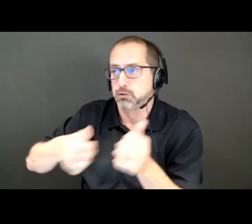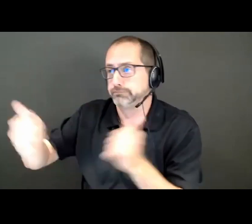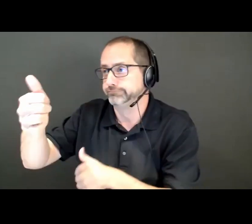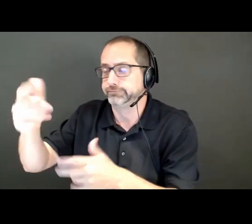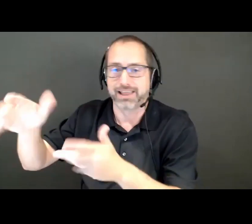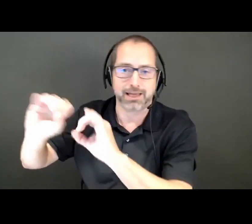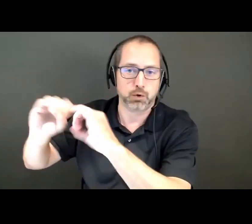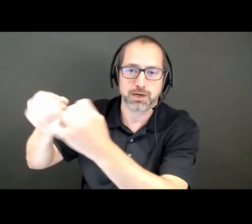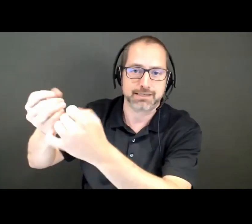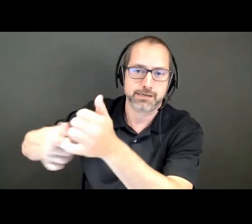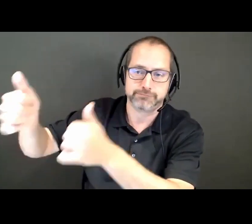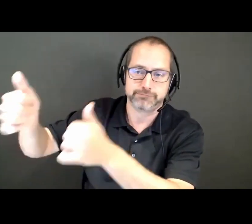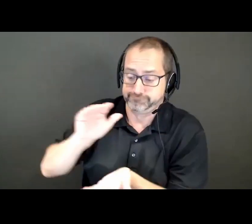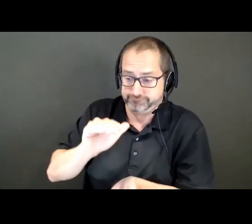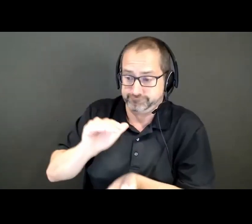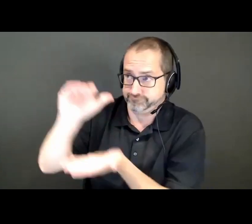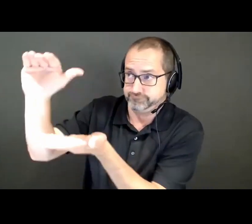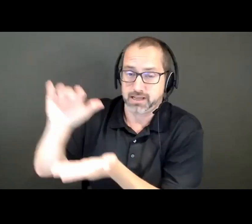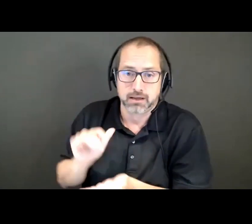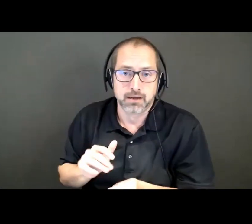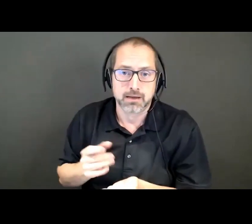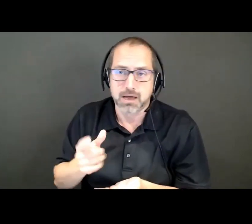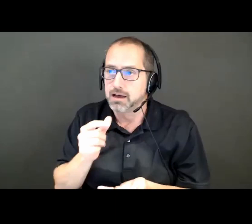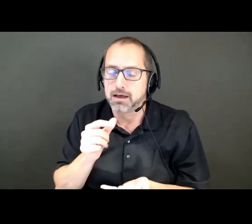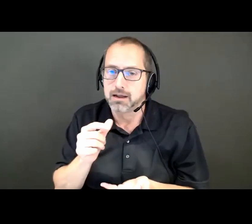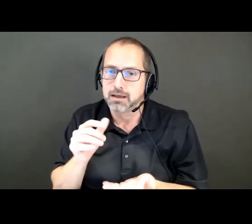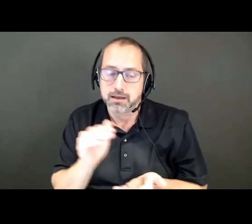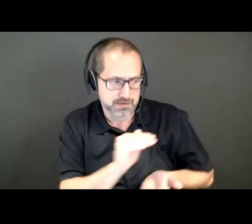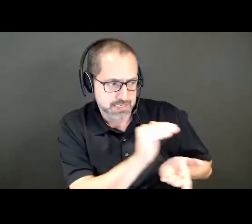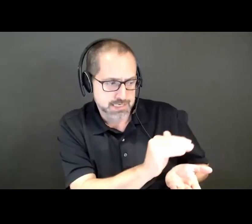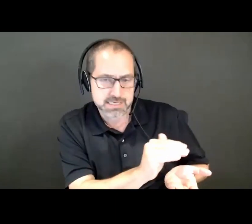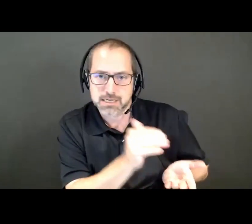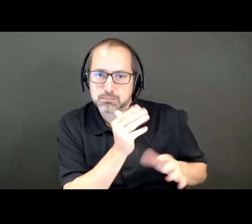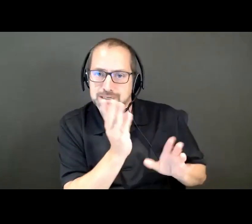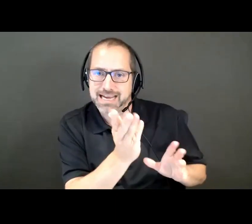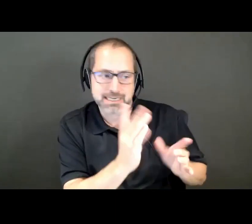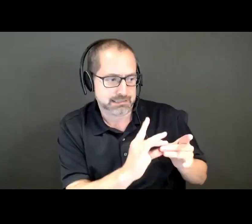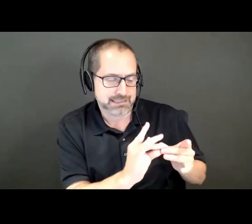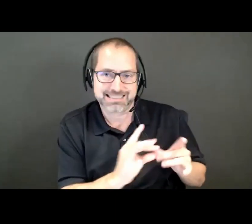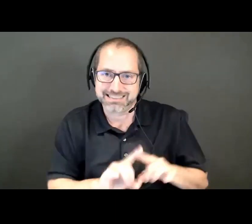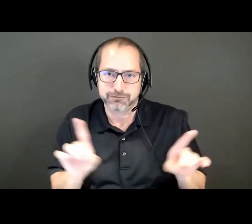or whoever, you would not present it the same way you would present it if you want to talk with an